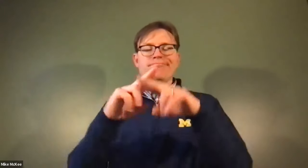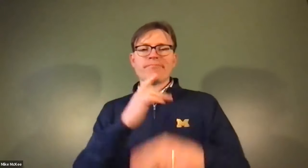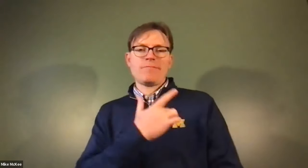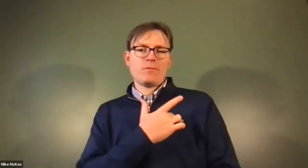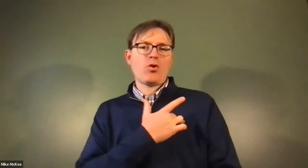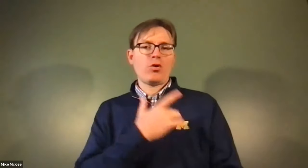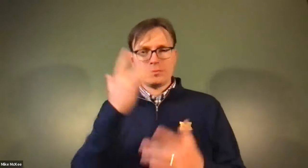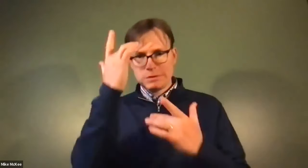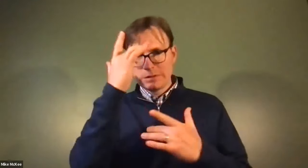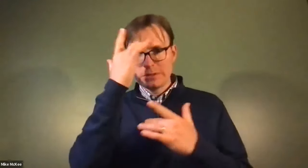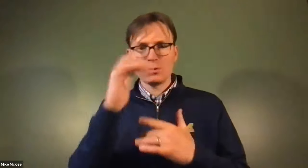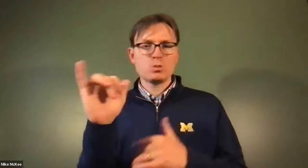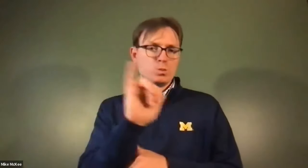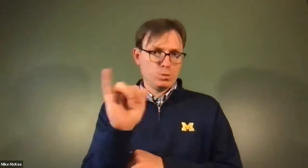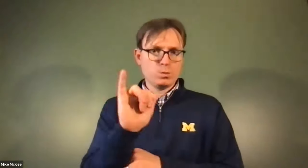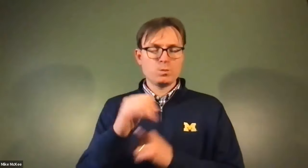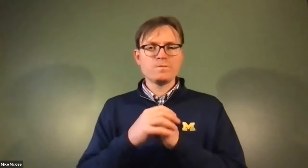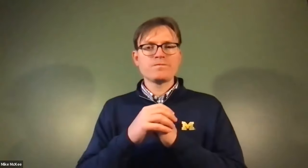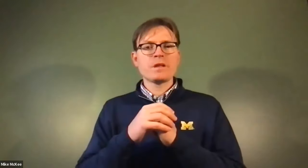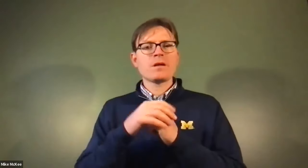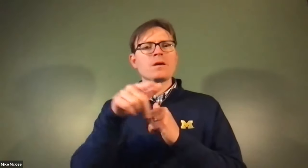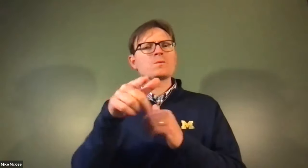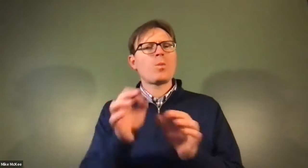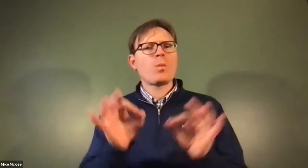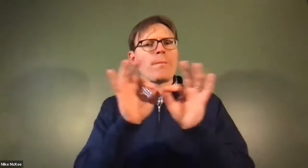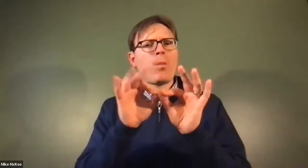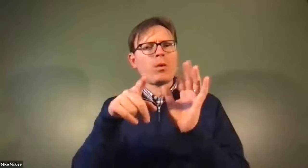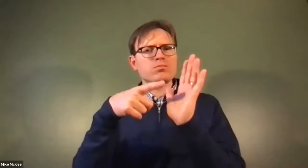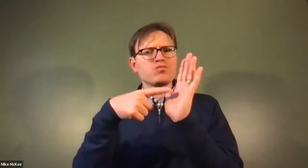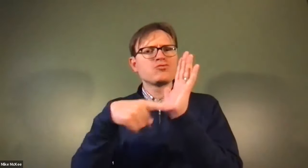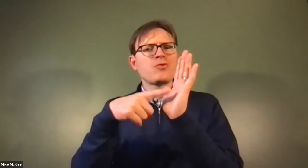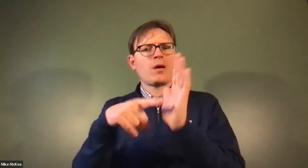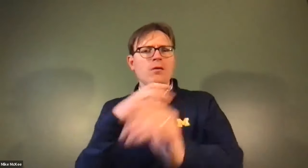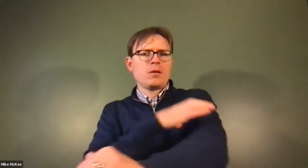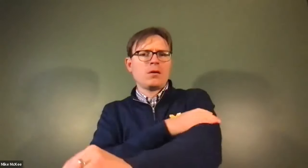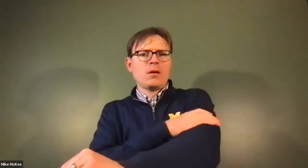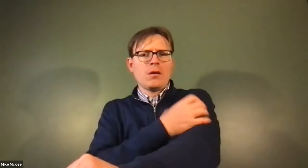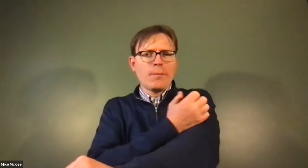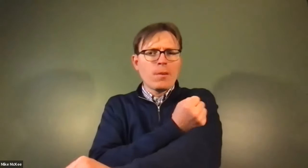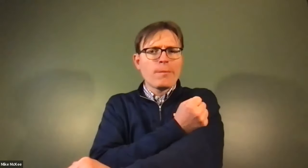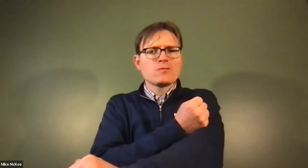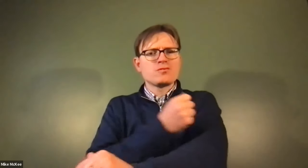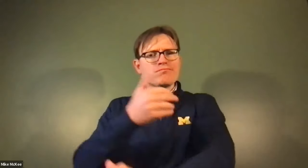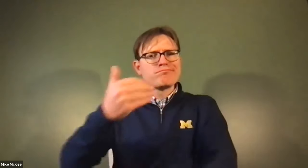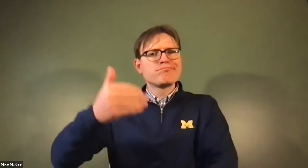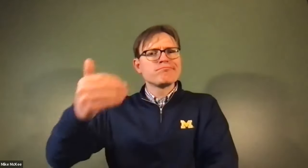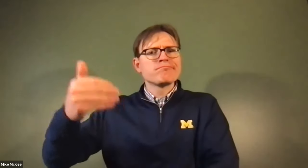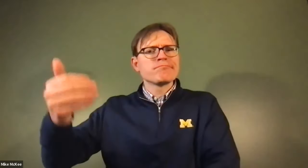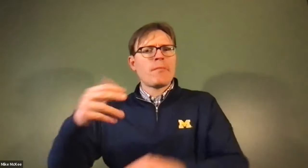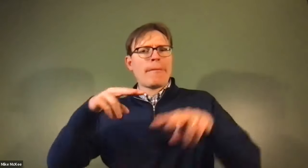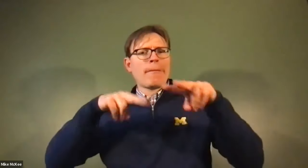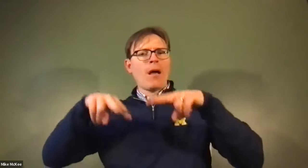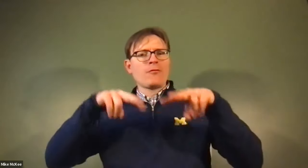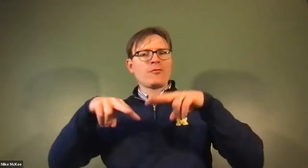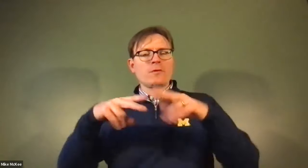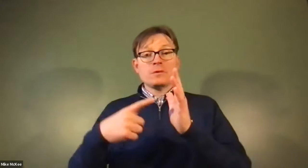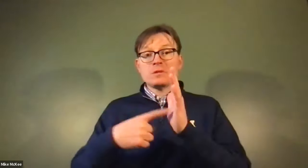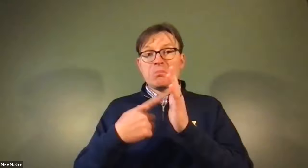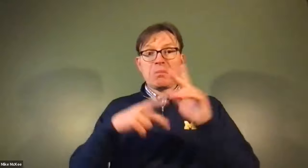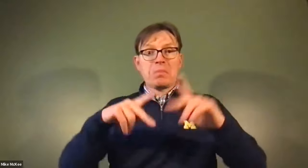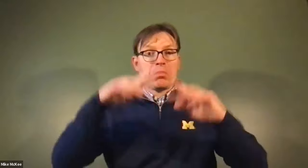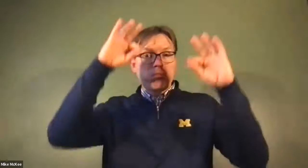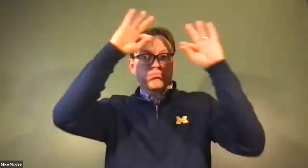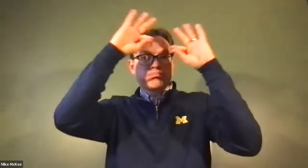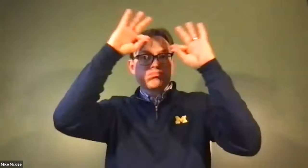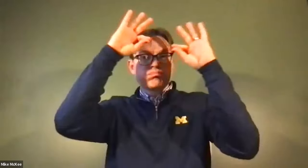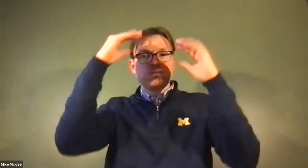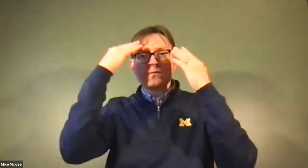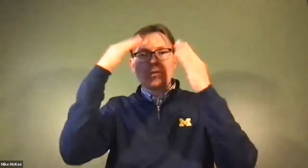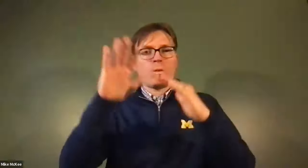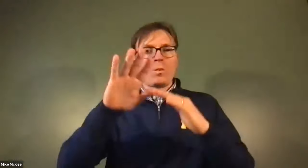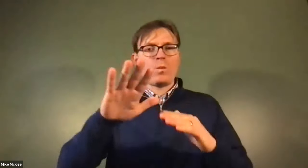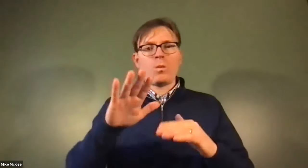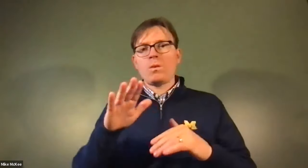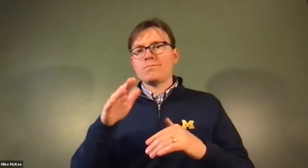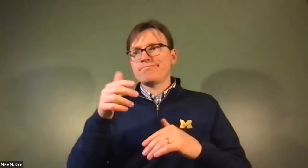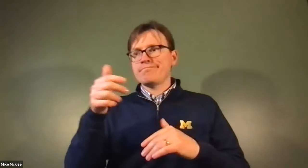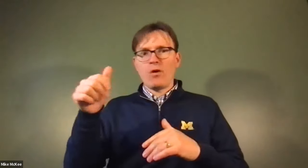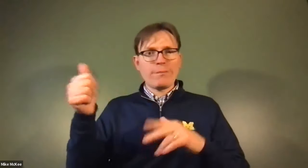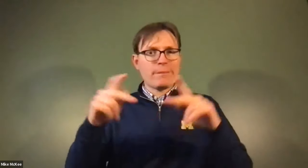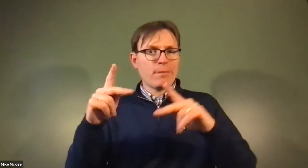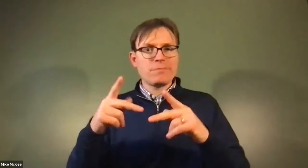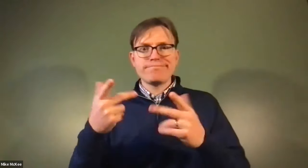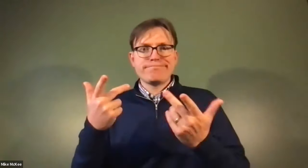James Cech: high blood pressure, definitely impacts, the heart and can lead to heart disease as well, so it's important to regularly get your blood pressure, checked and monitor that some people have no idea.